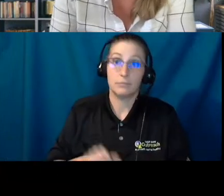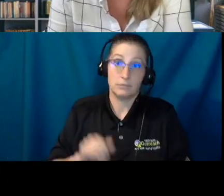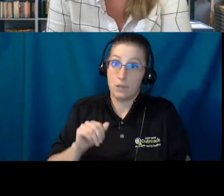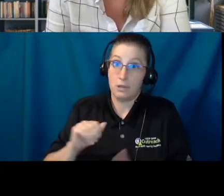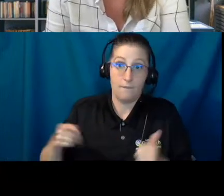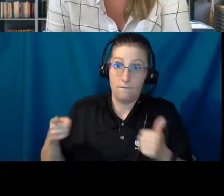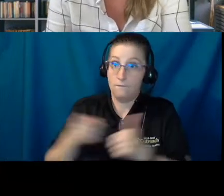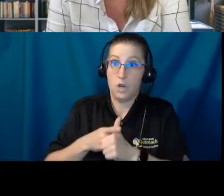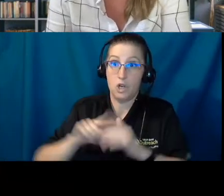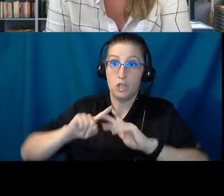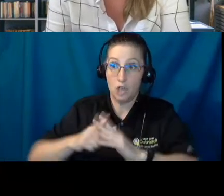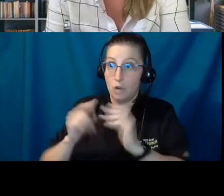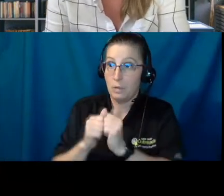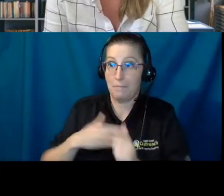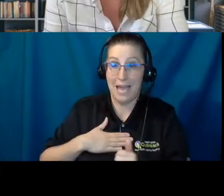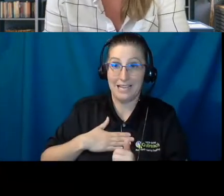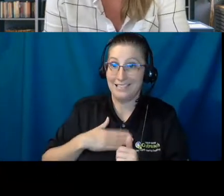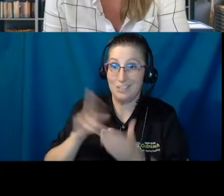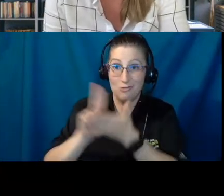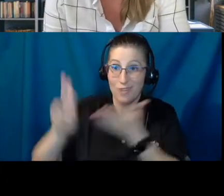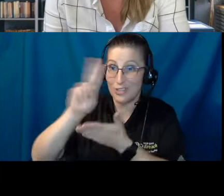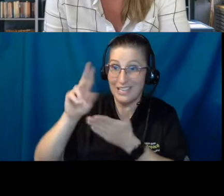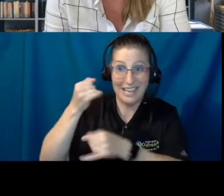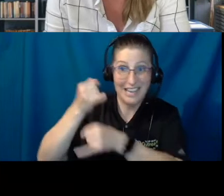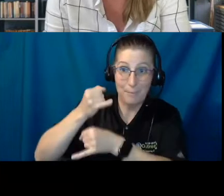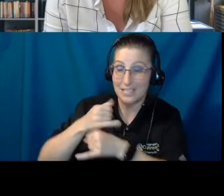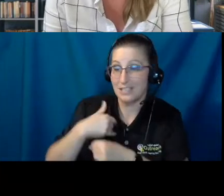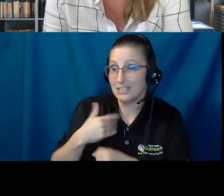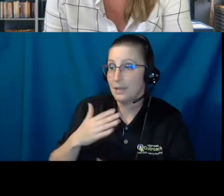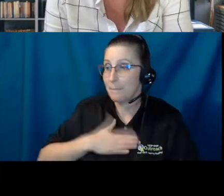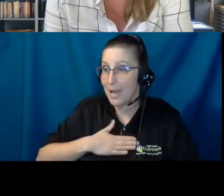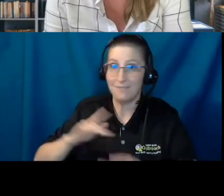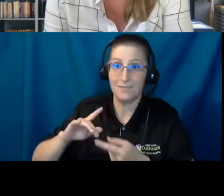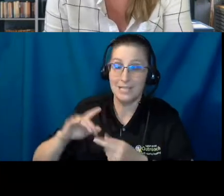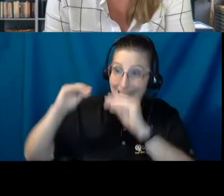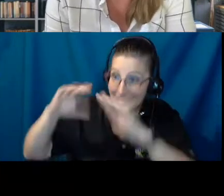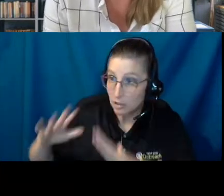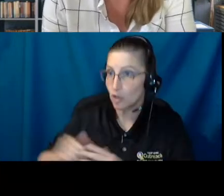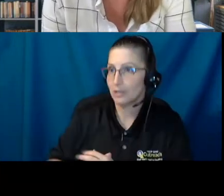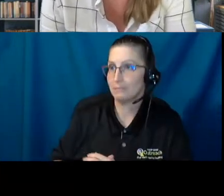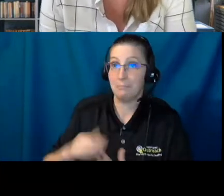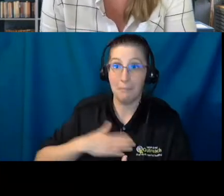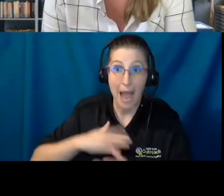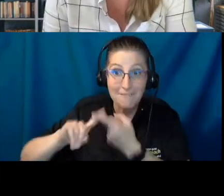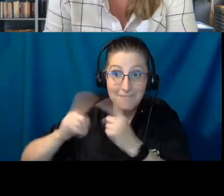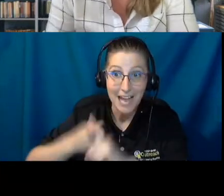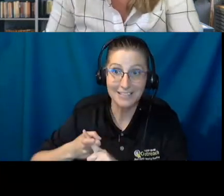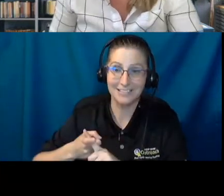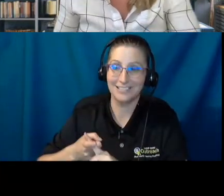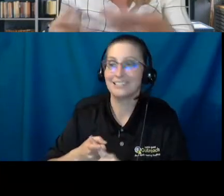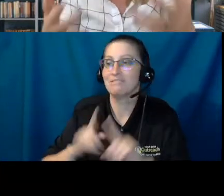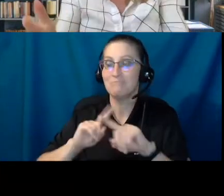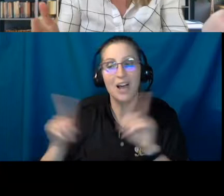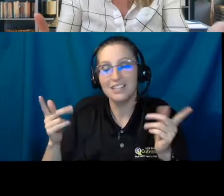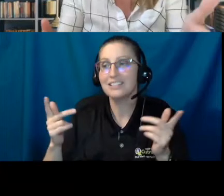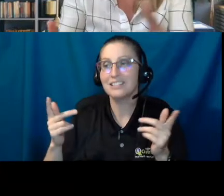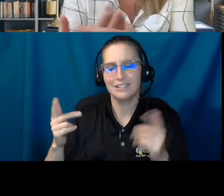to in the field to just as a friend, just as a friend, but just as a very good friend.